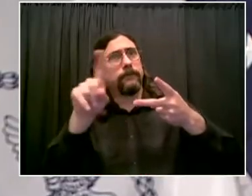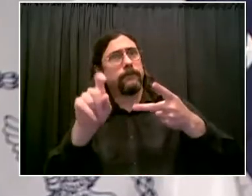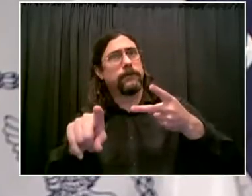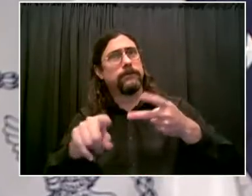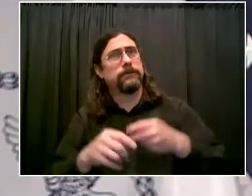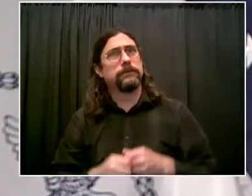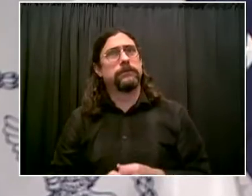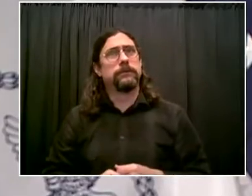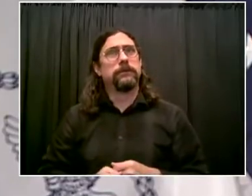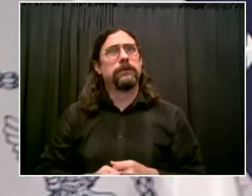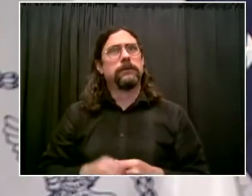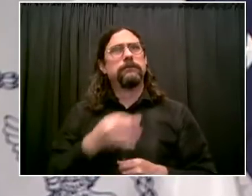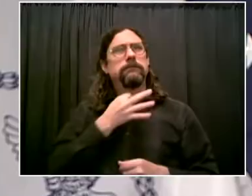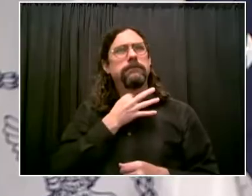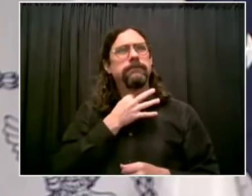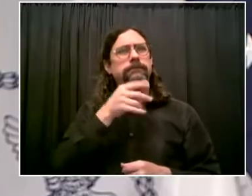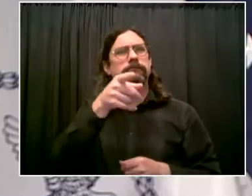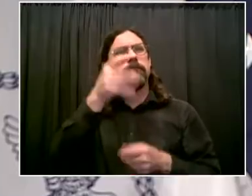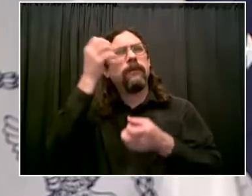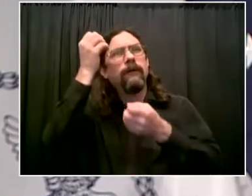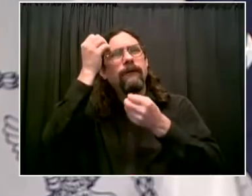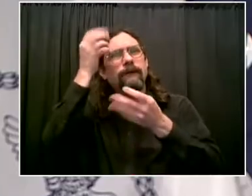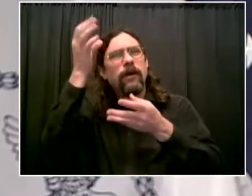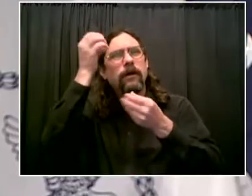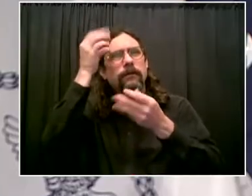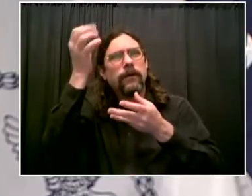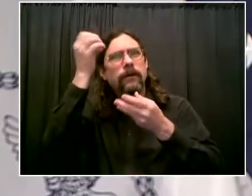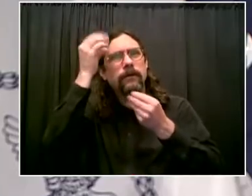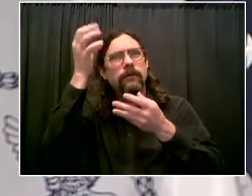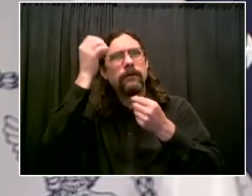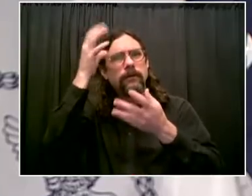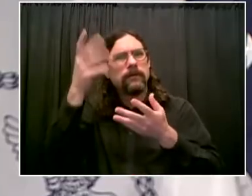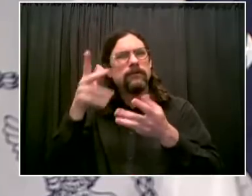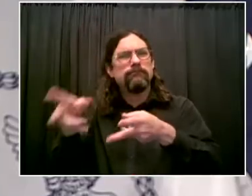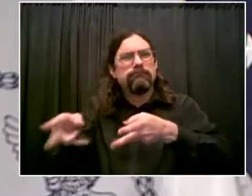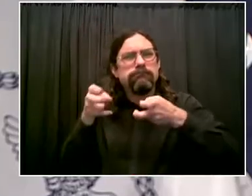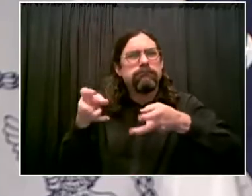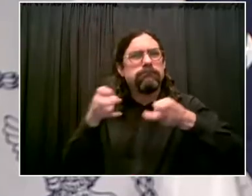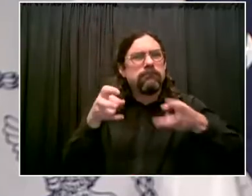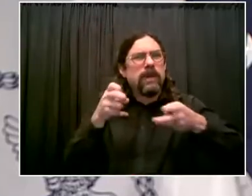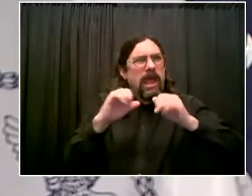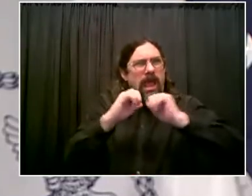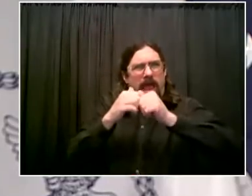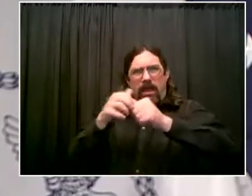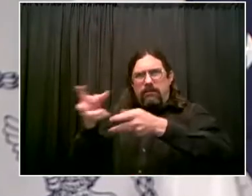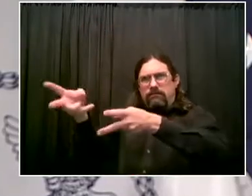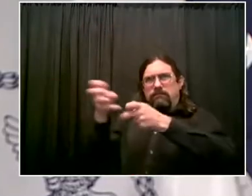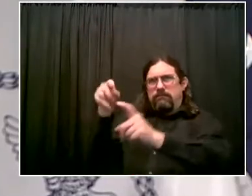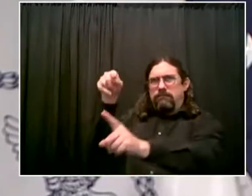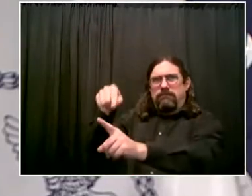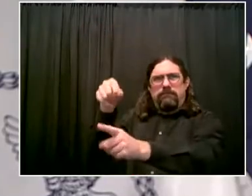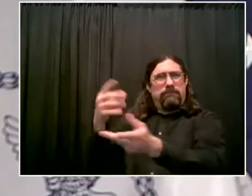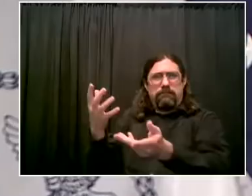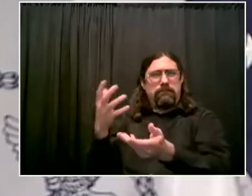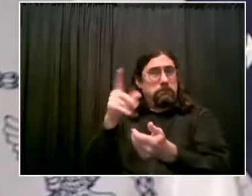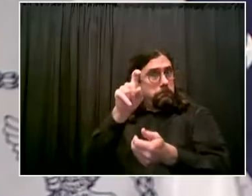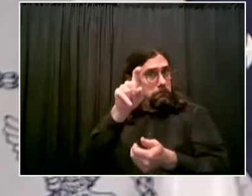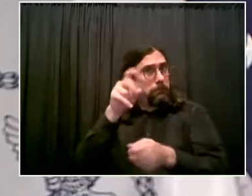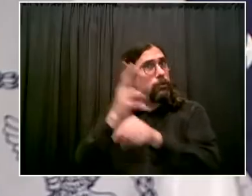DOES THIS COME